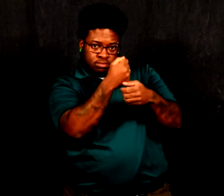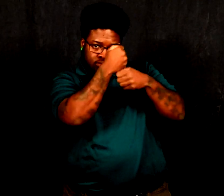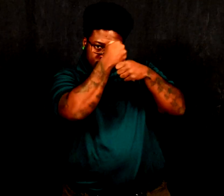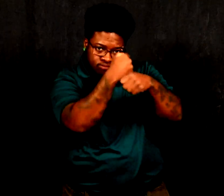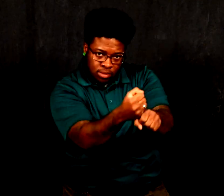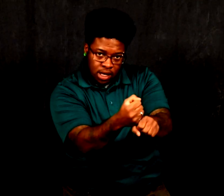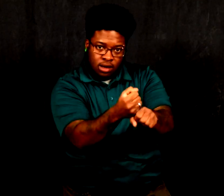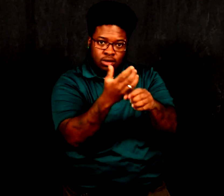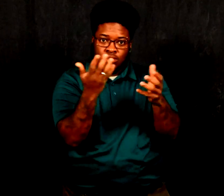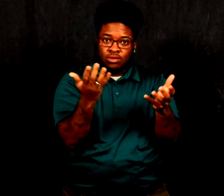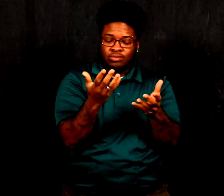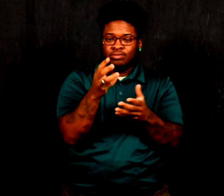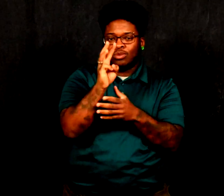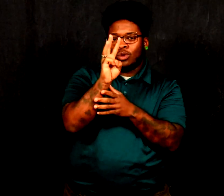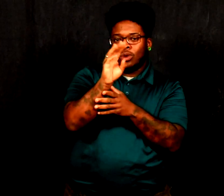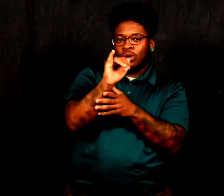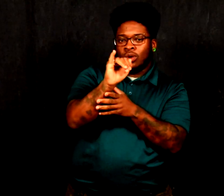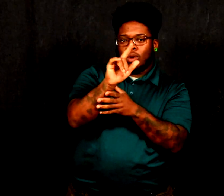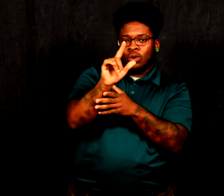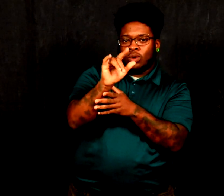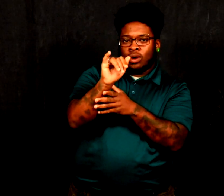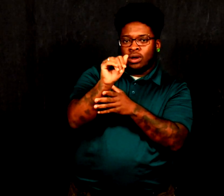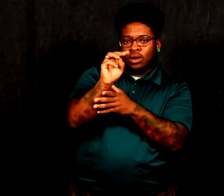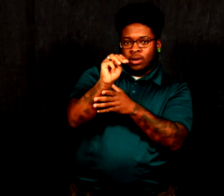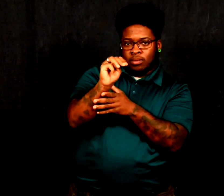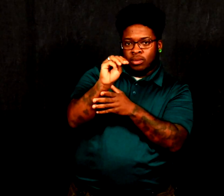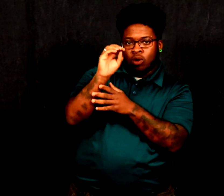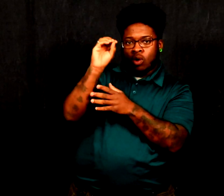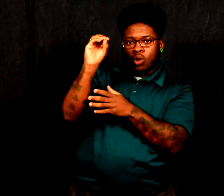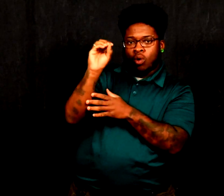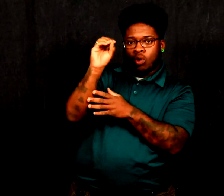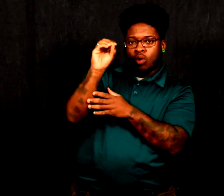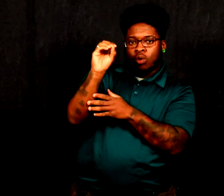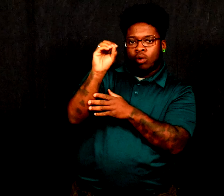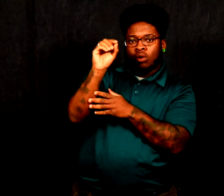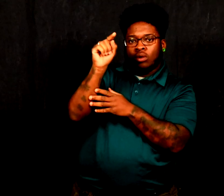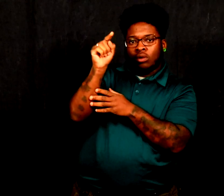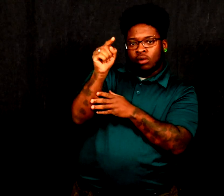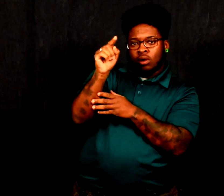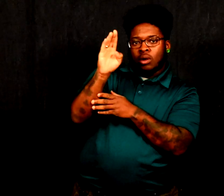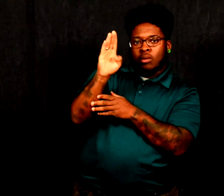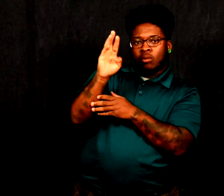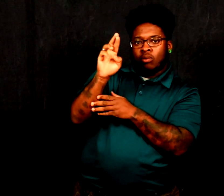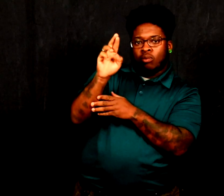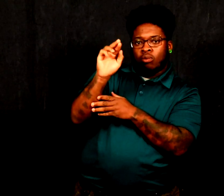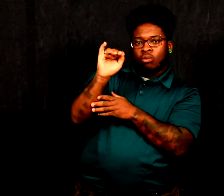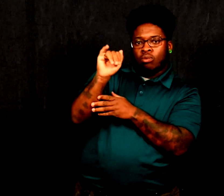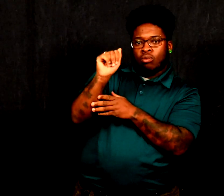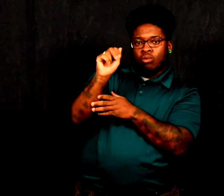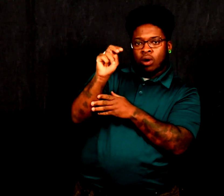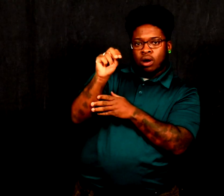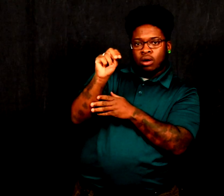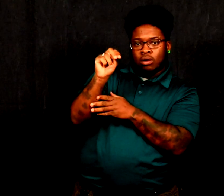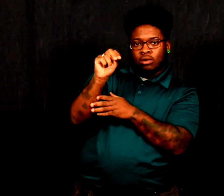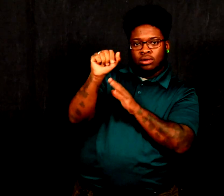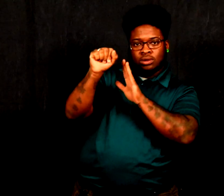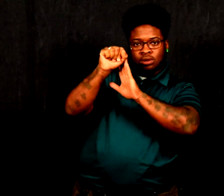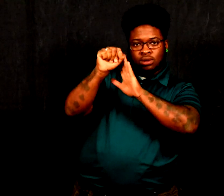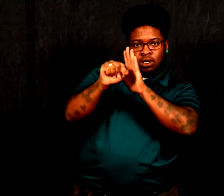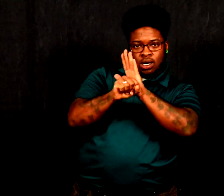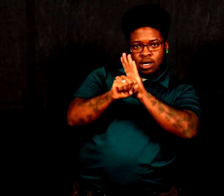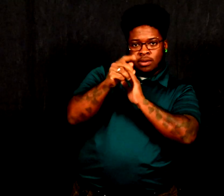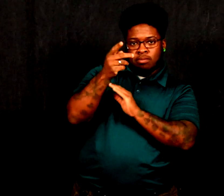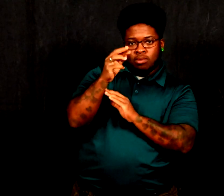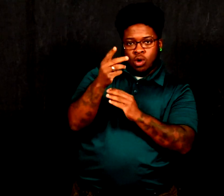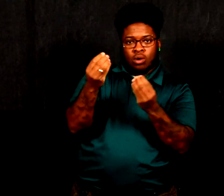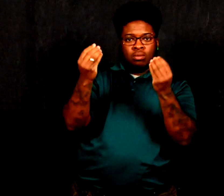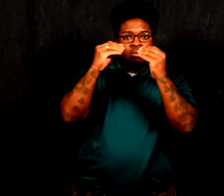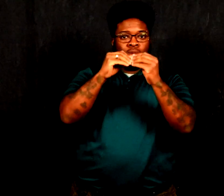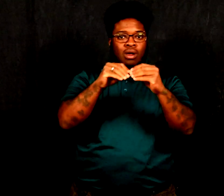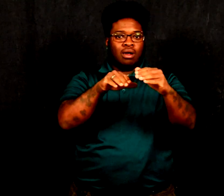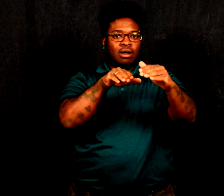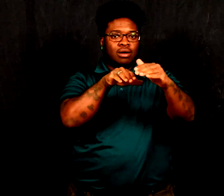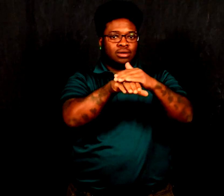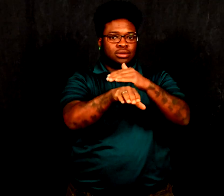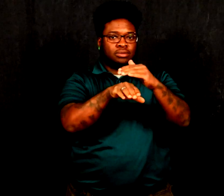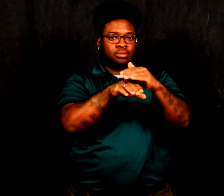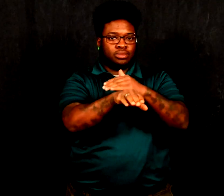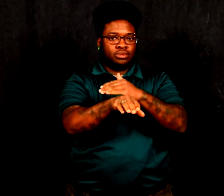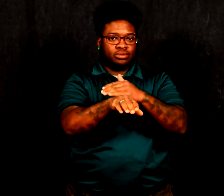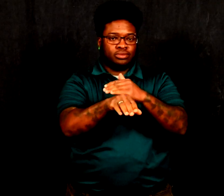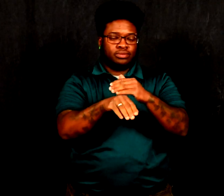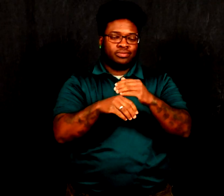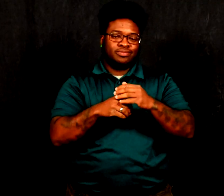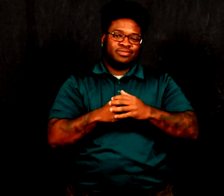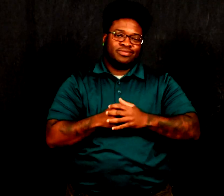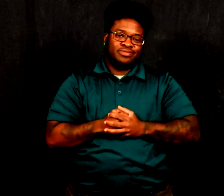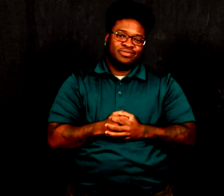make William O’Brian State Park more accessible.